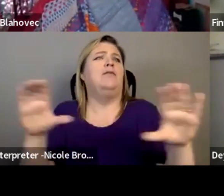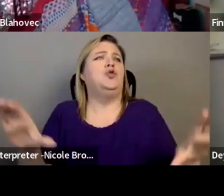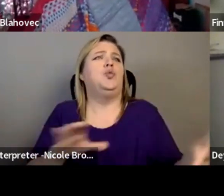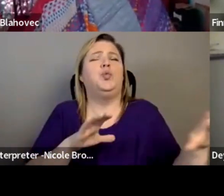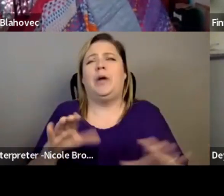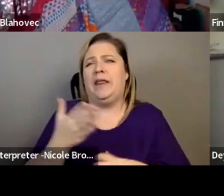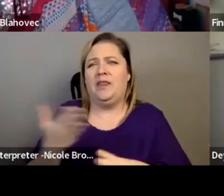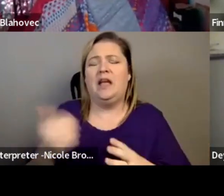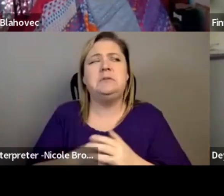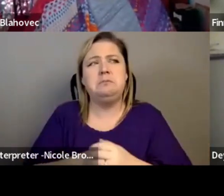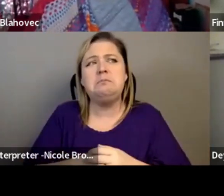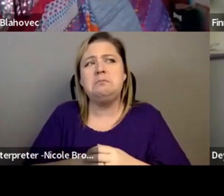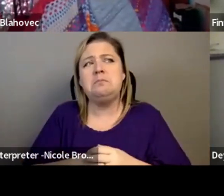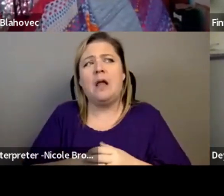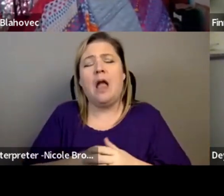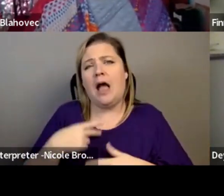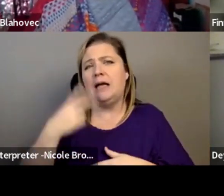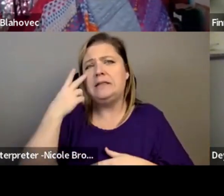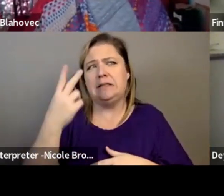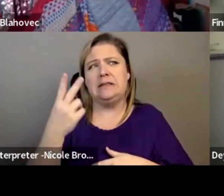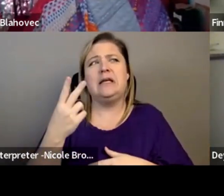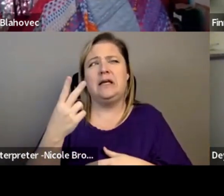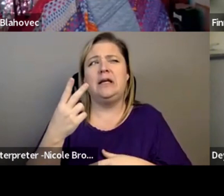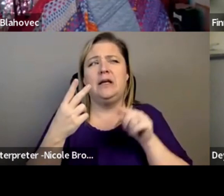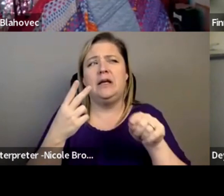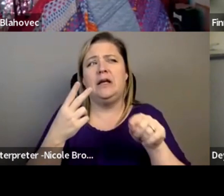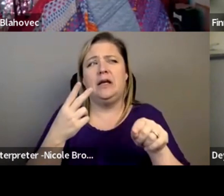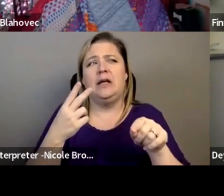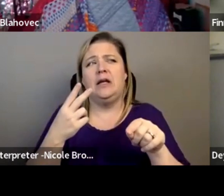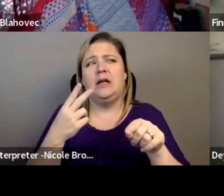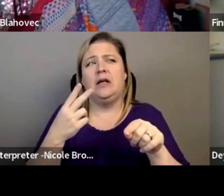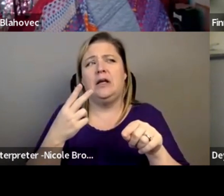combination of COVID and the direct support workforce crisis,